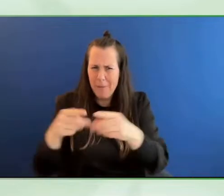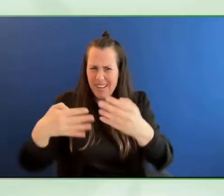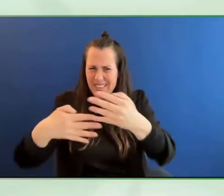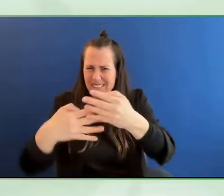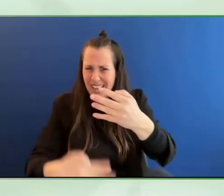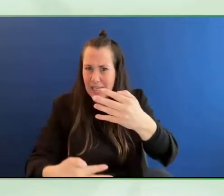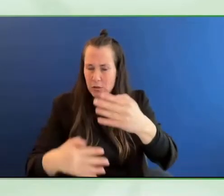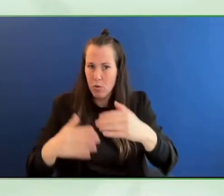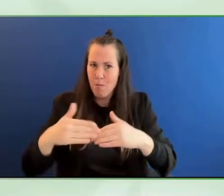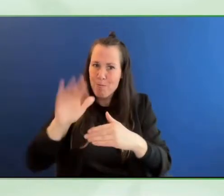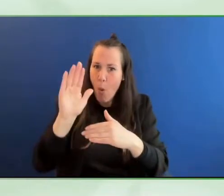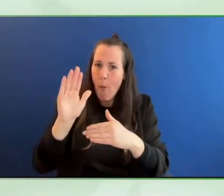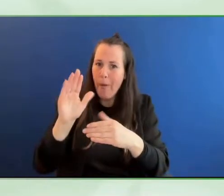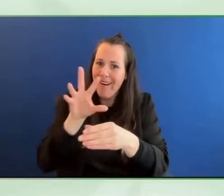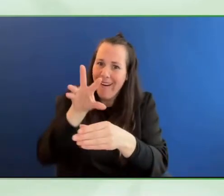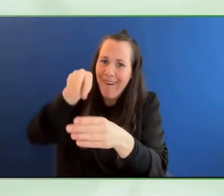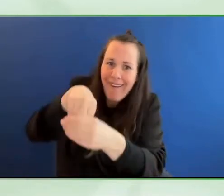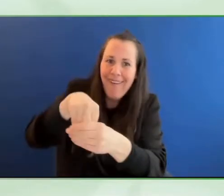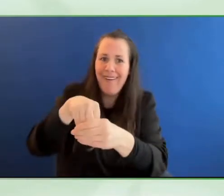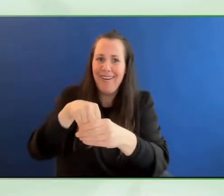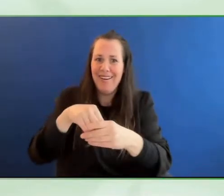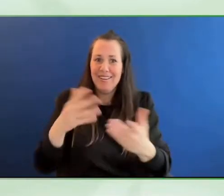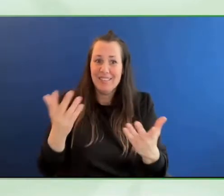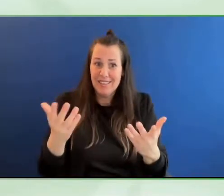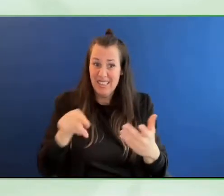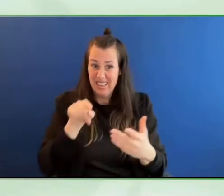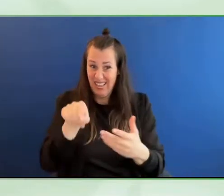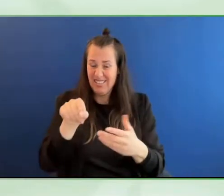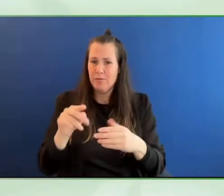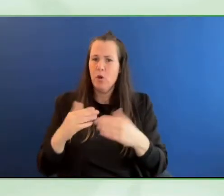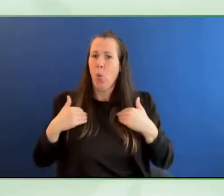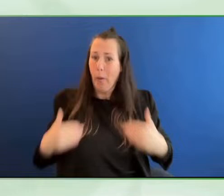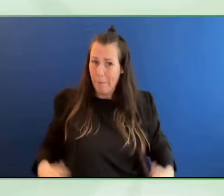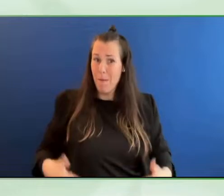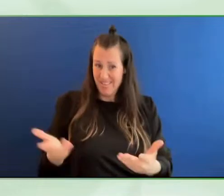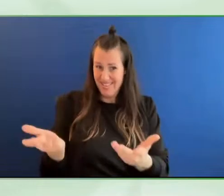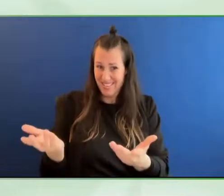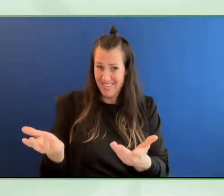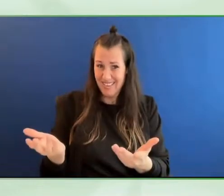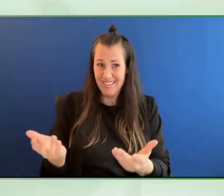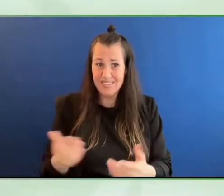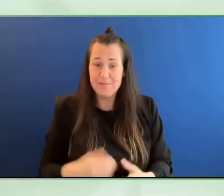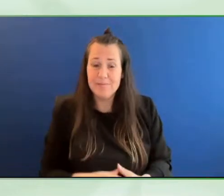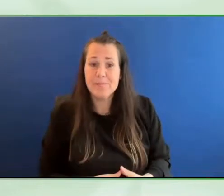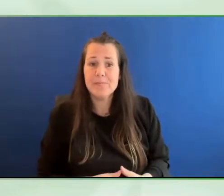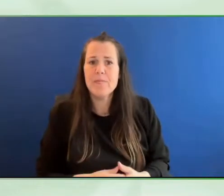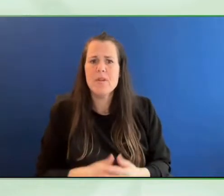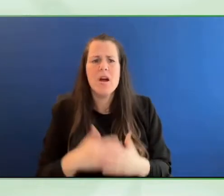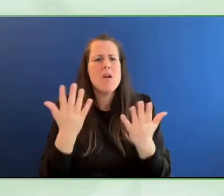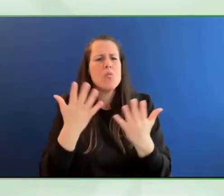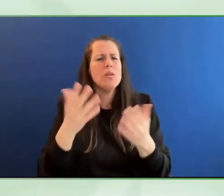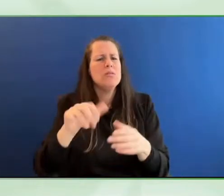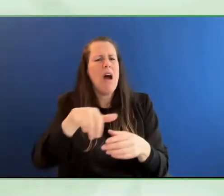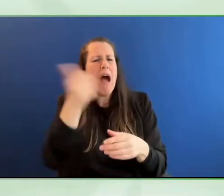There are so many complicated artforms, if people treat the AI as part of the development